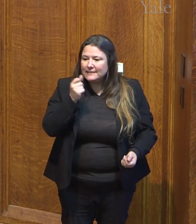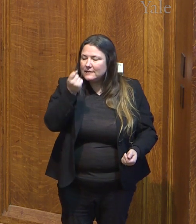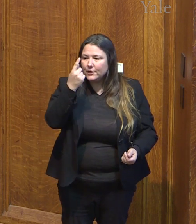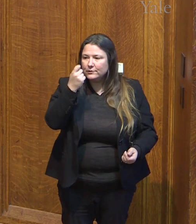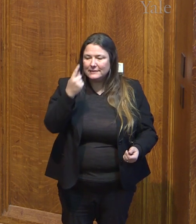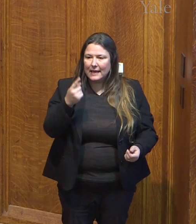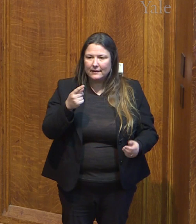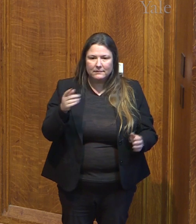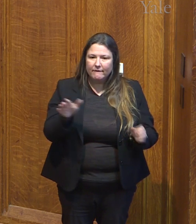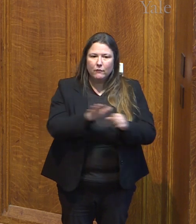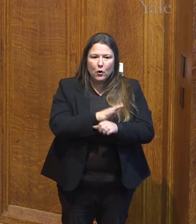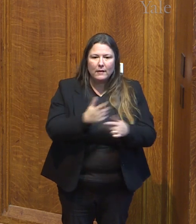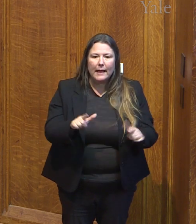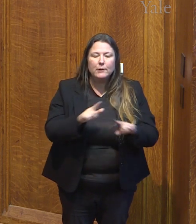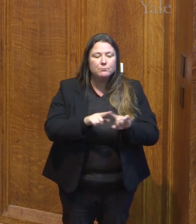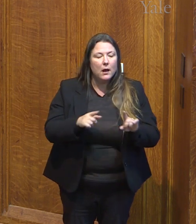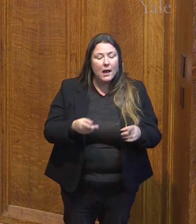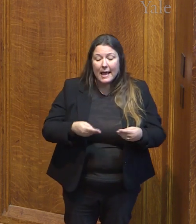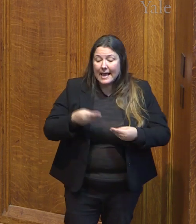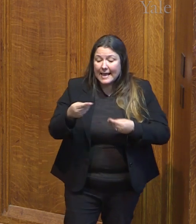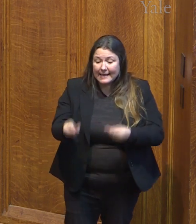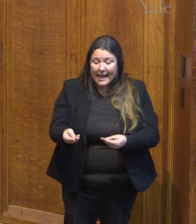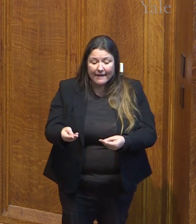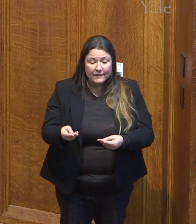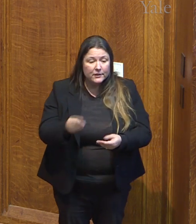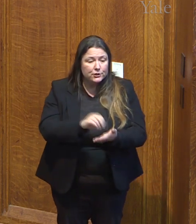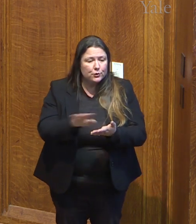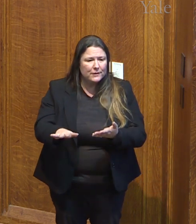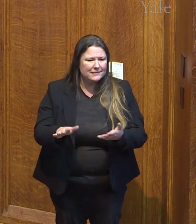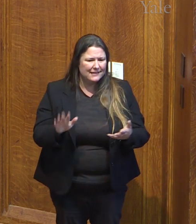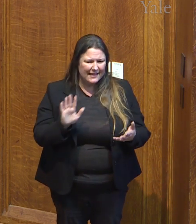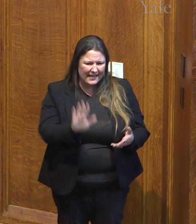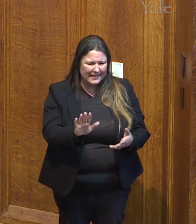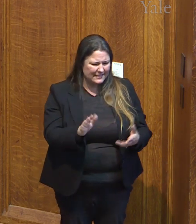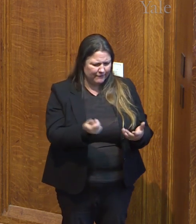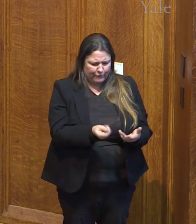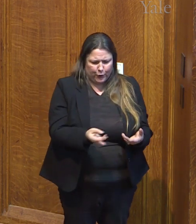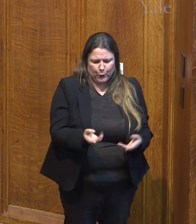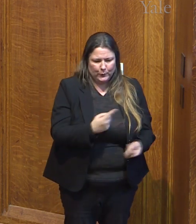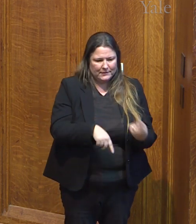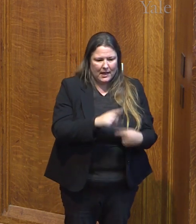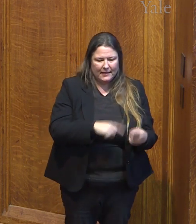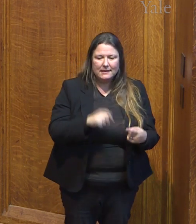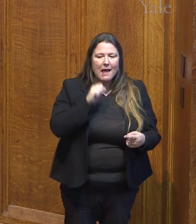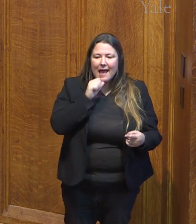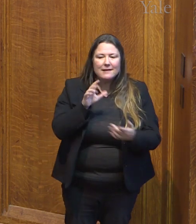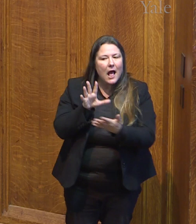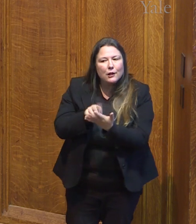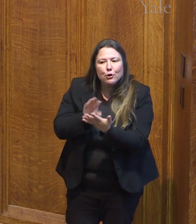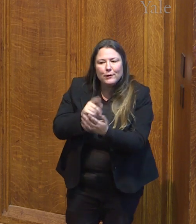He gave the students his own supplementary signs rather than learning from them and mastering their own integral tongue.